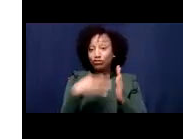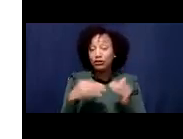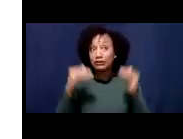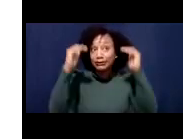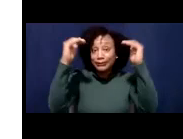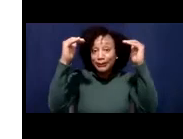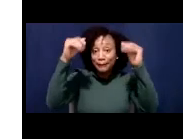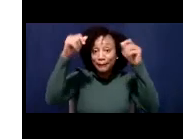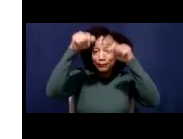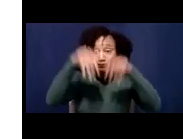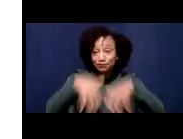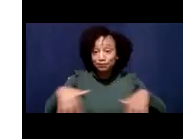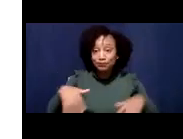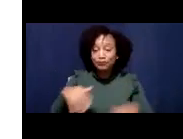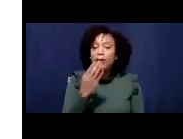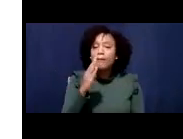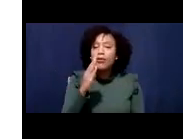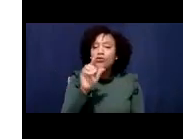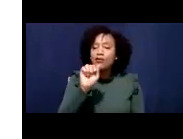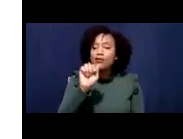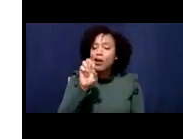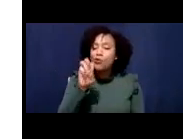with blue arrows in between each of the steps.